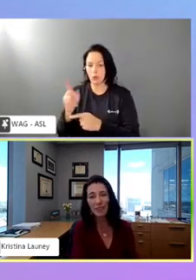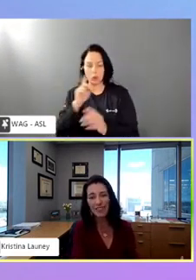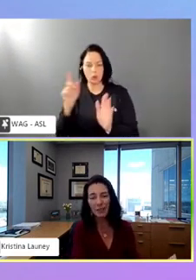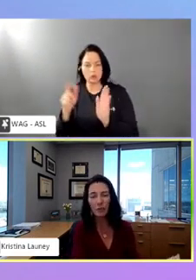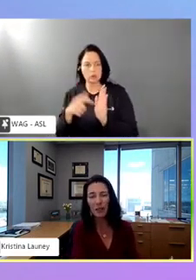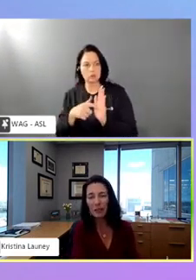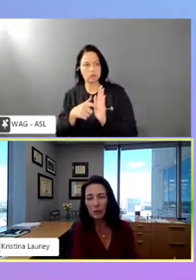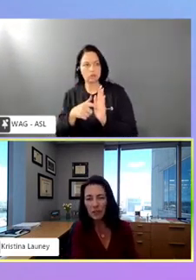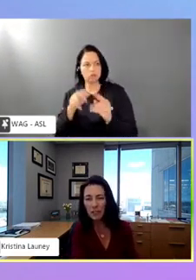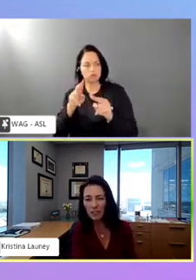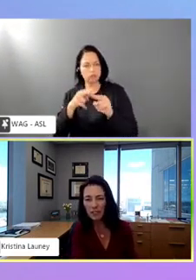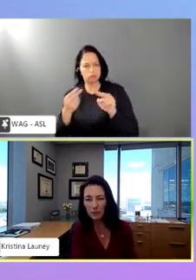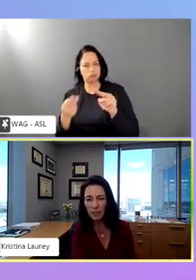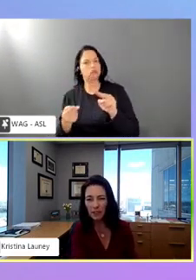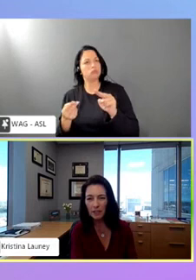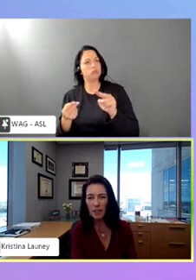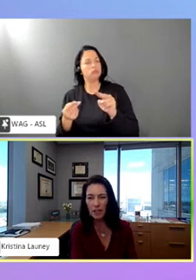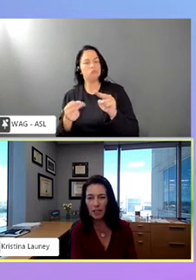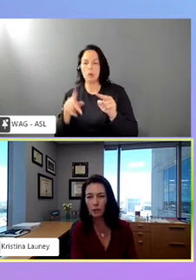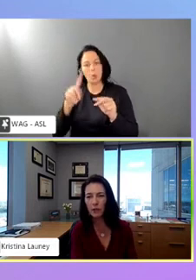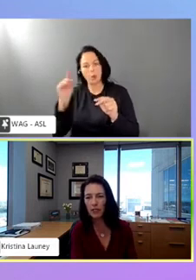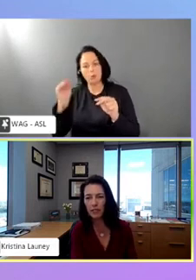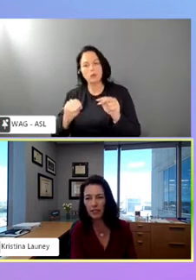increase. in 2022, it was the first time